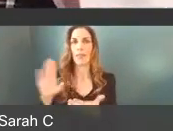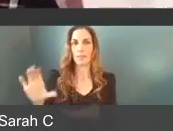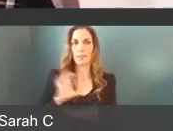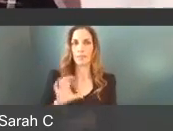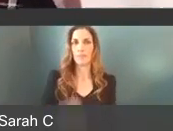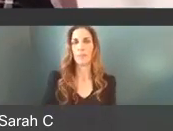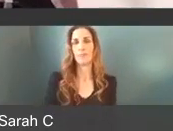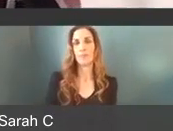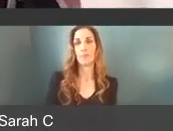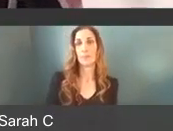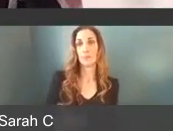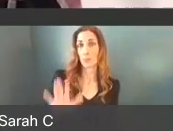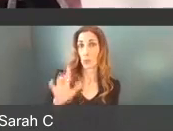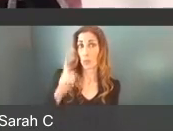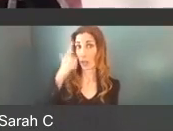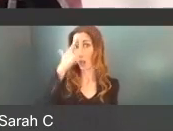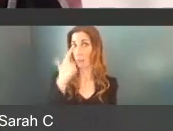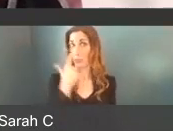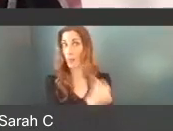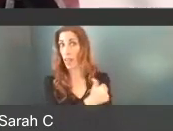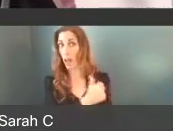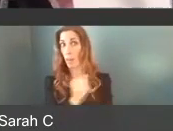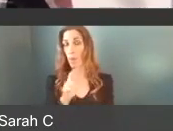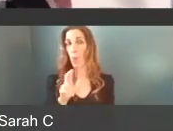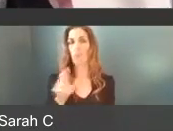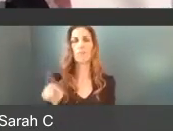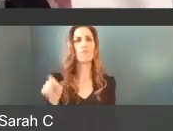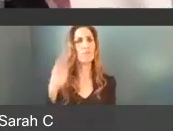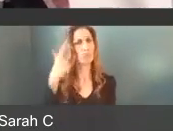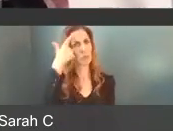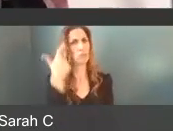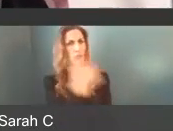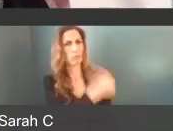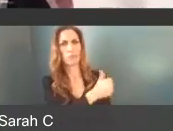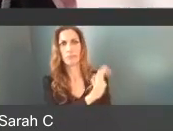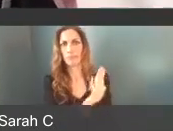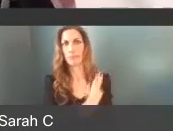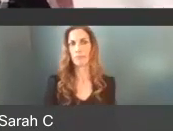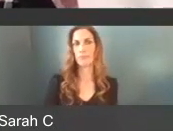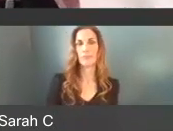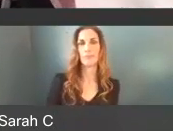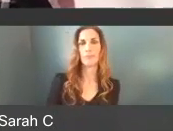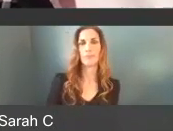[Reporter] So that would be up to them or would you guys... [Commissioner Arkoosh] Yes. [Reporter] ...kind of talk about it yourselves? [Commissioner Arkoosh] That would be up to them.